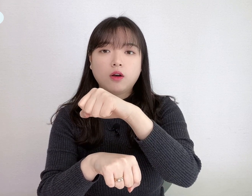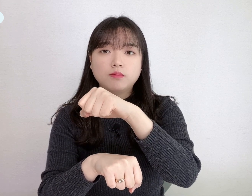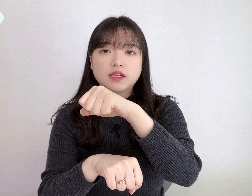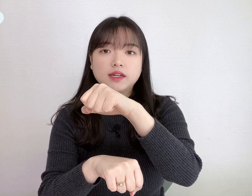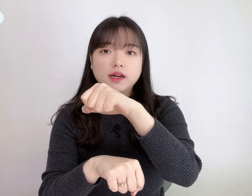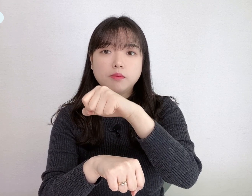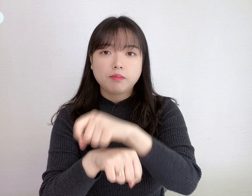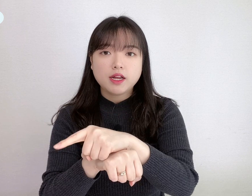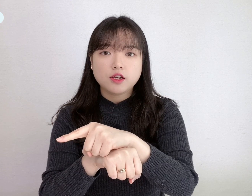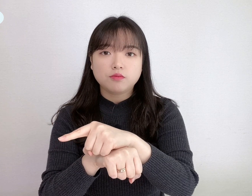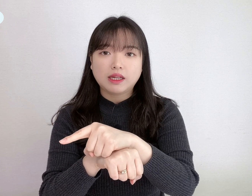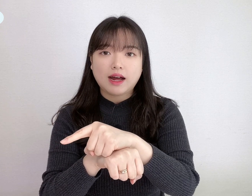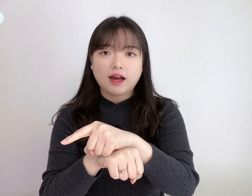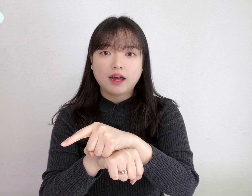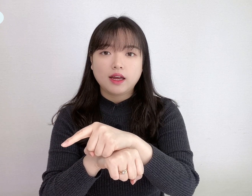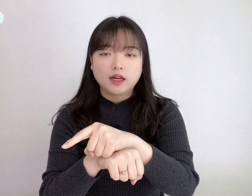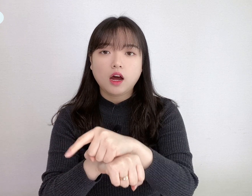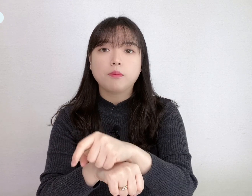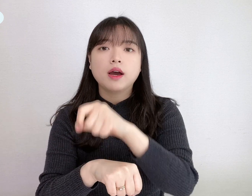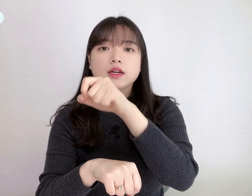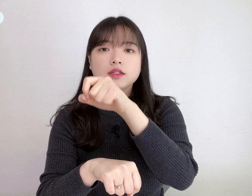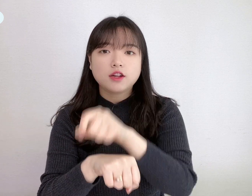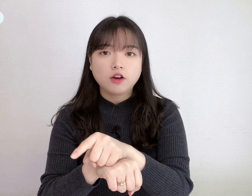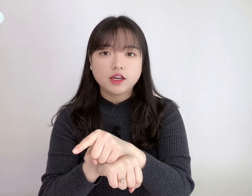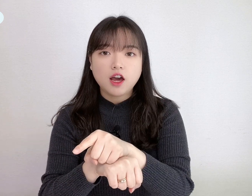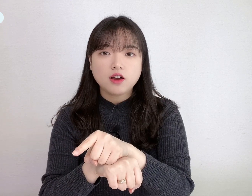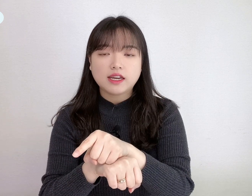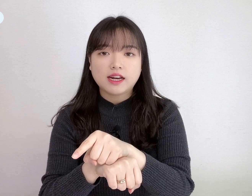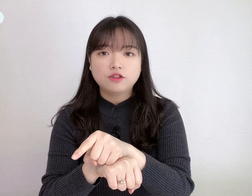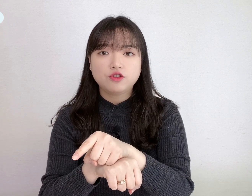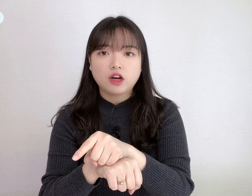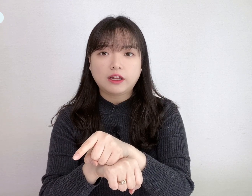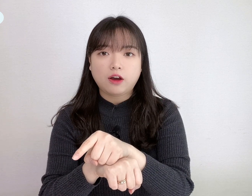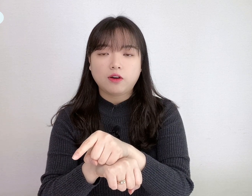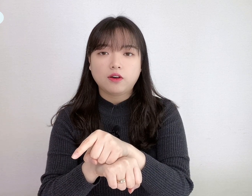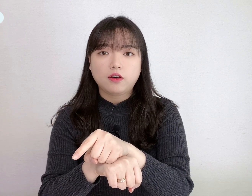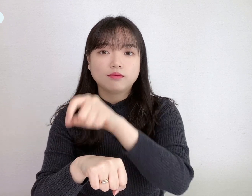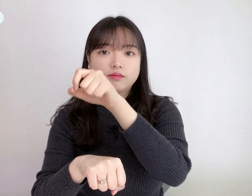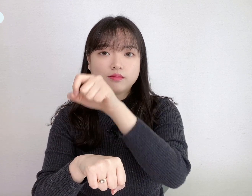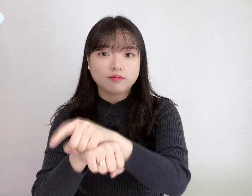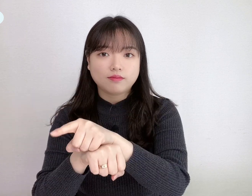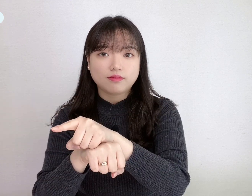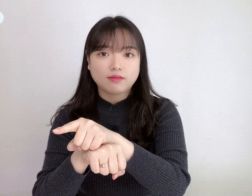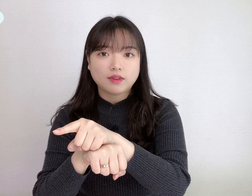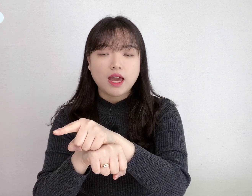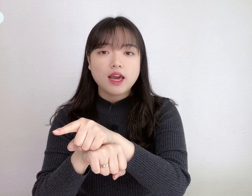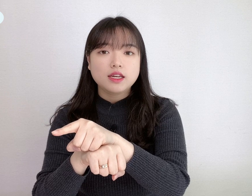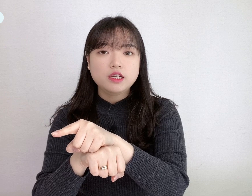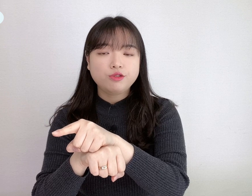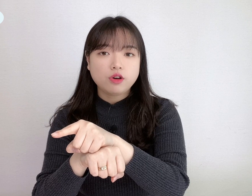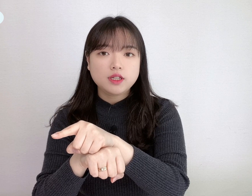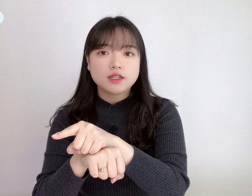spreading the index finger Then it becomes the sign language of personality. This sign means